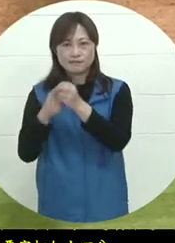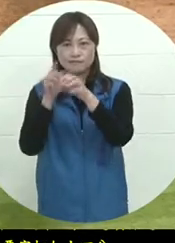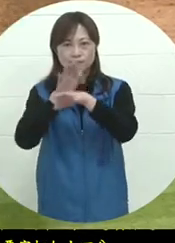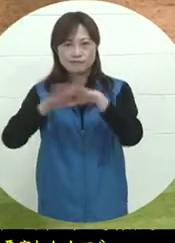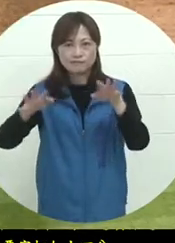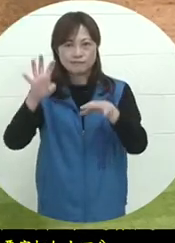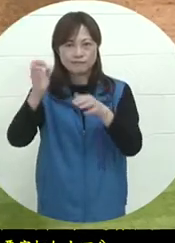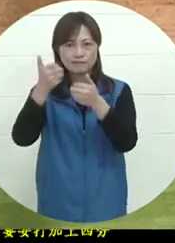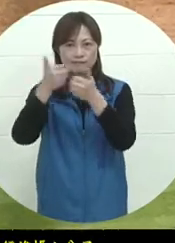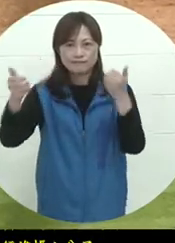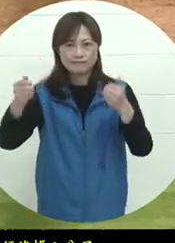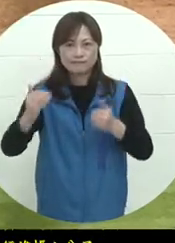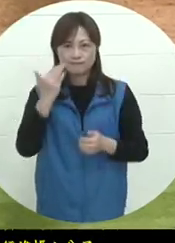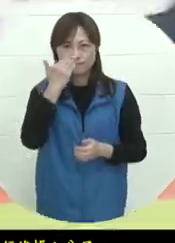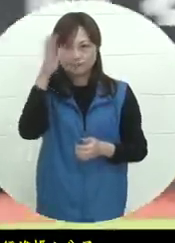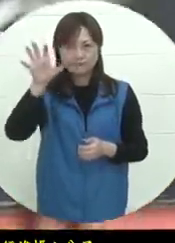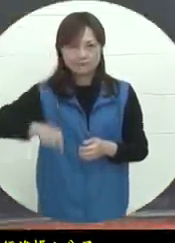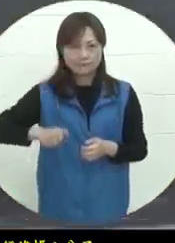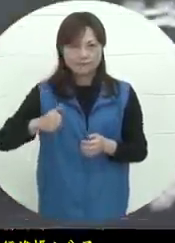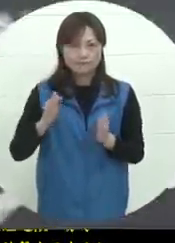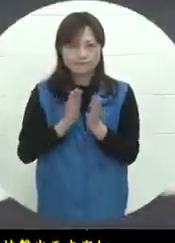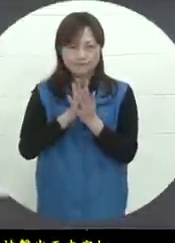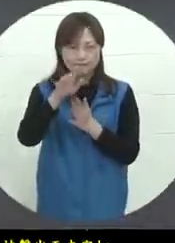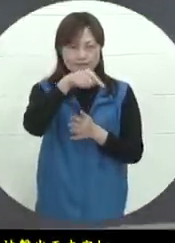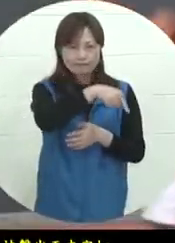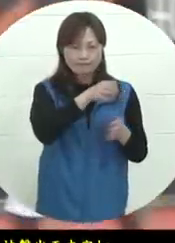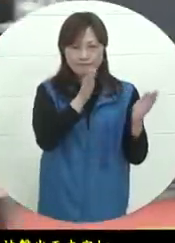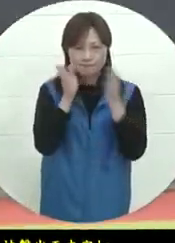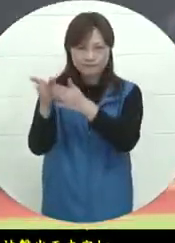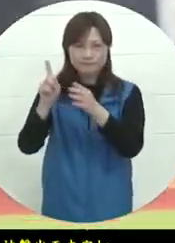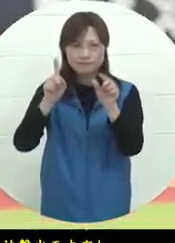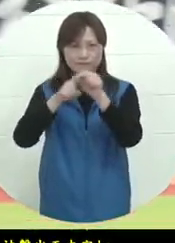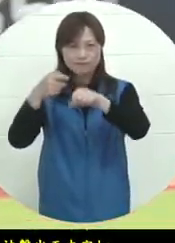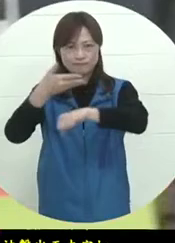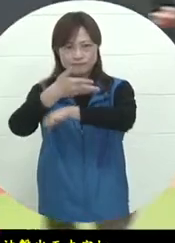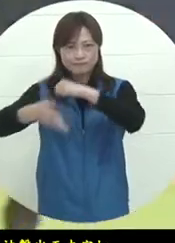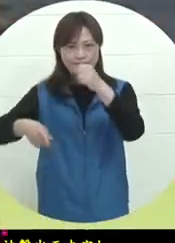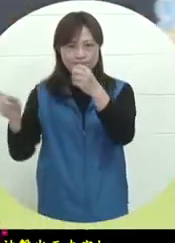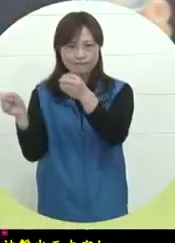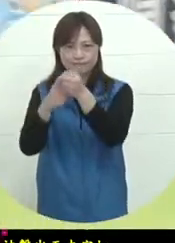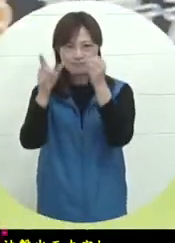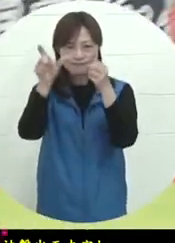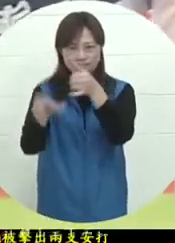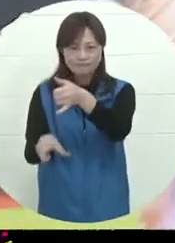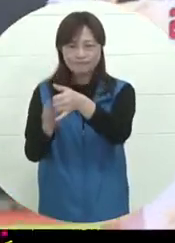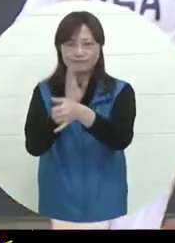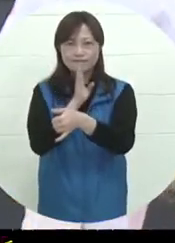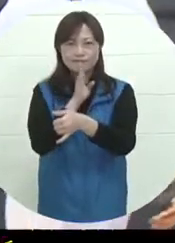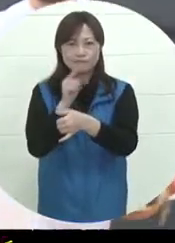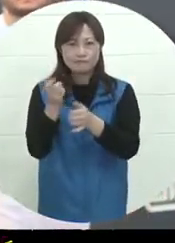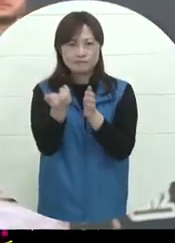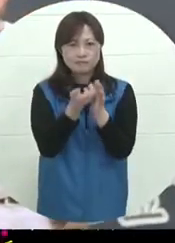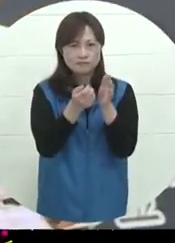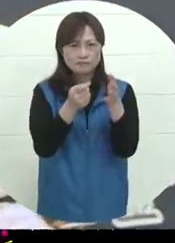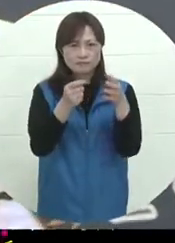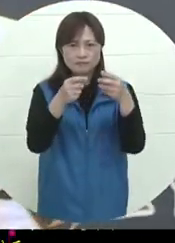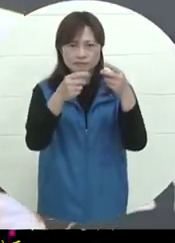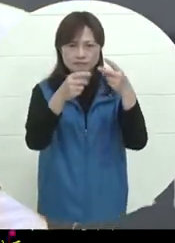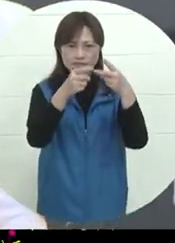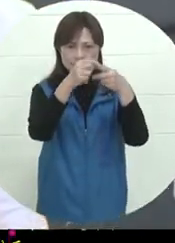Now he has to face the batter, Nakajima Right. Assassin Nakajima is the one who just mentioned the same